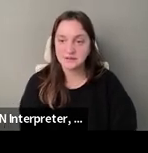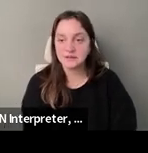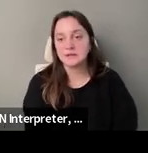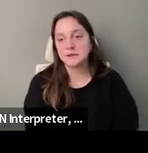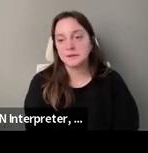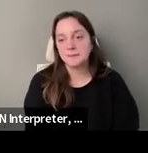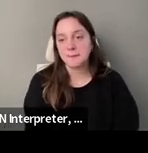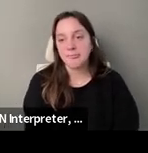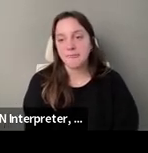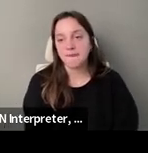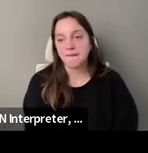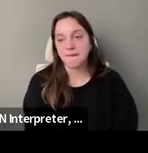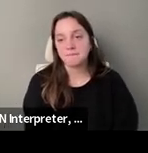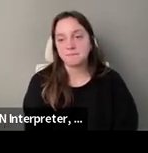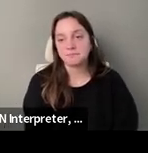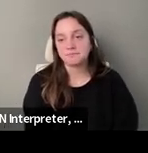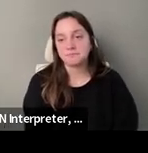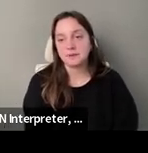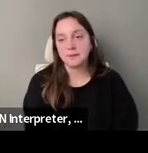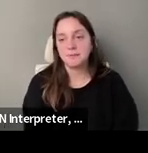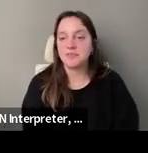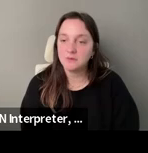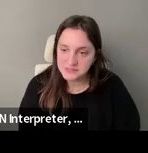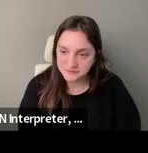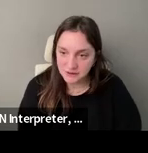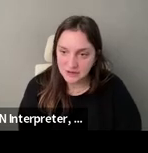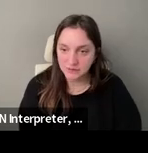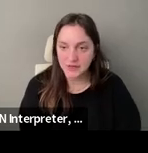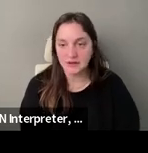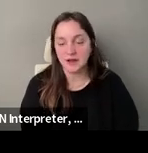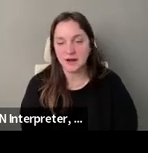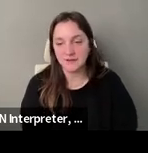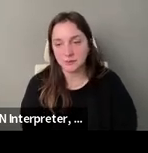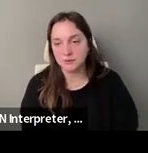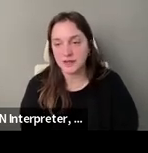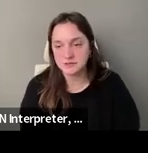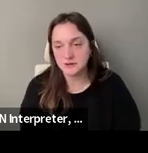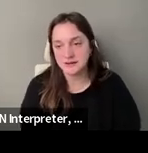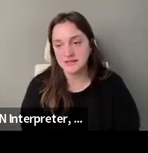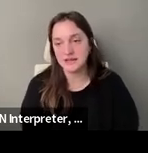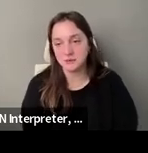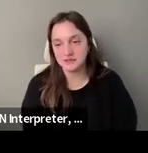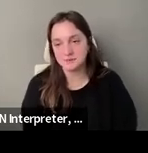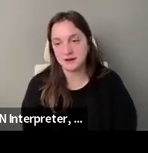But then we found out that not everyone who came to the U.S. had equal experiences around